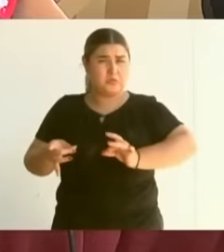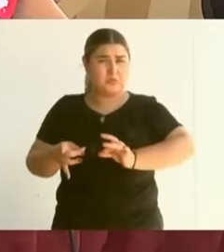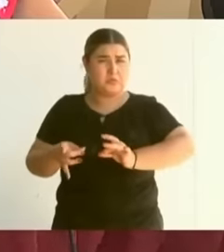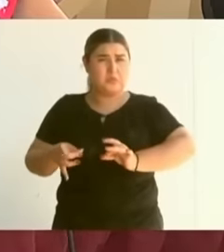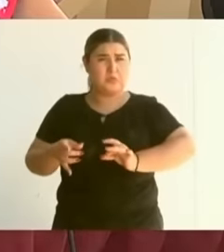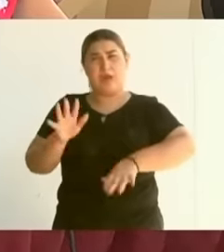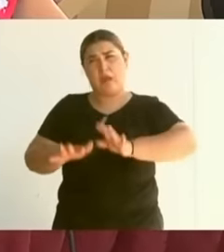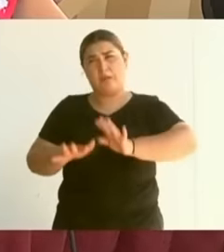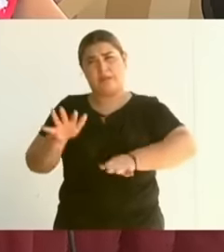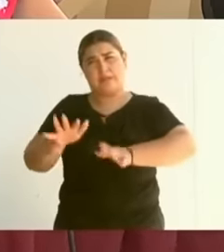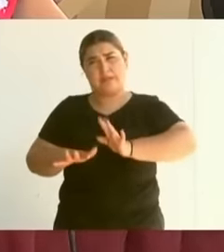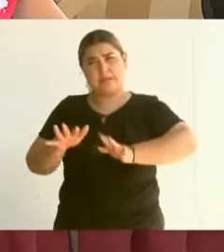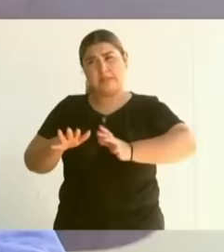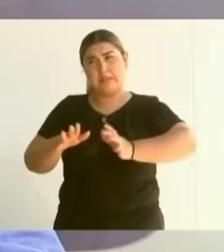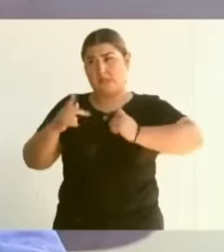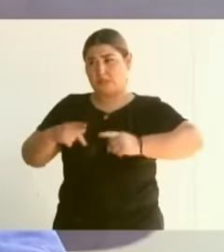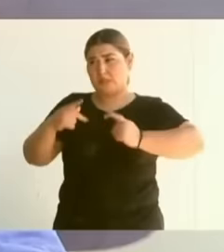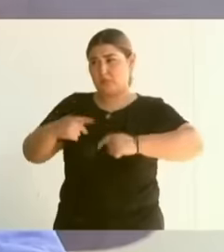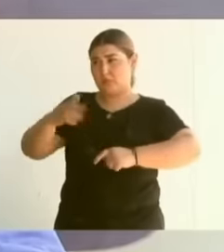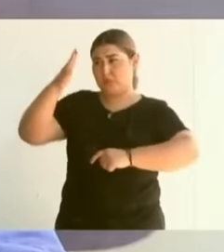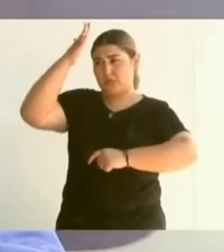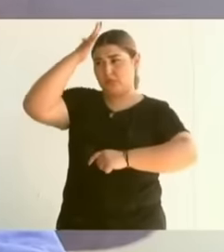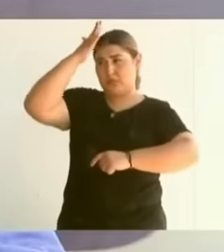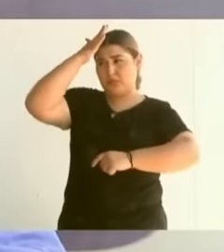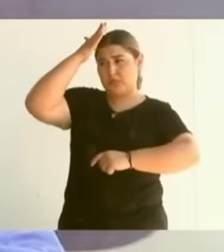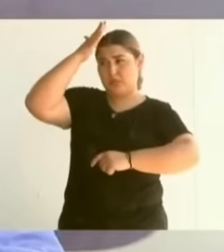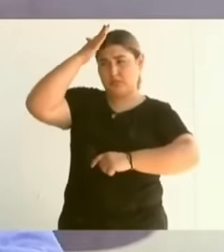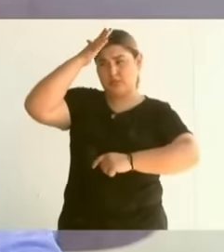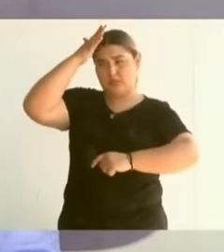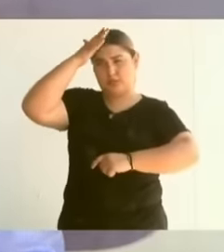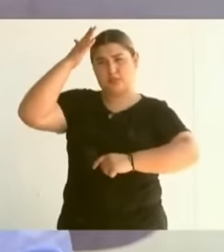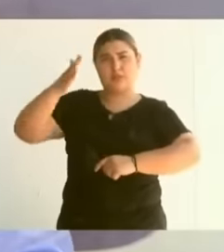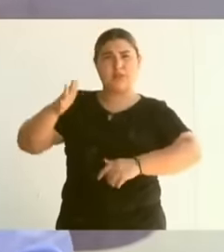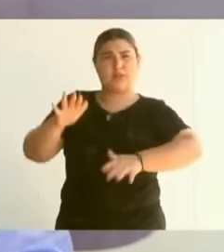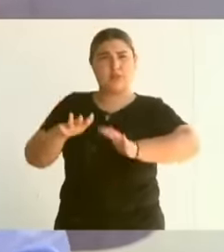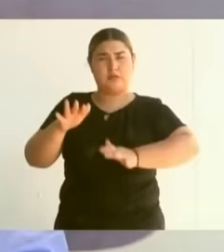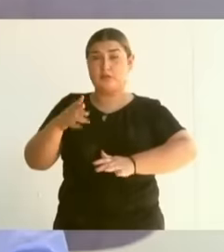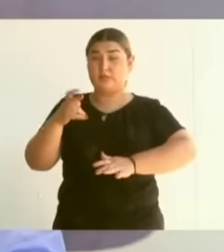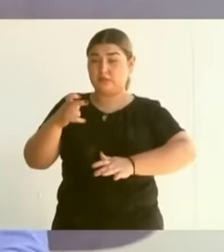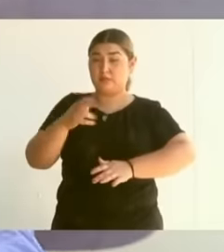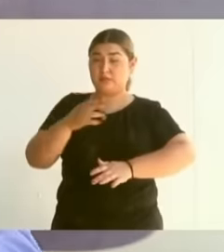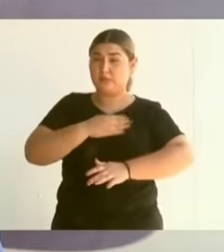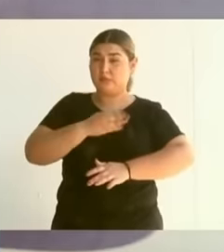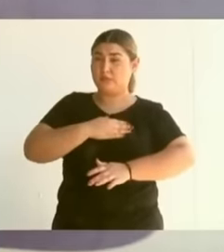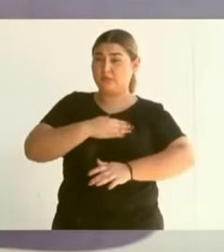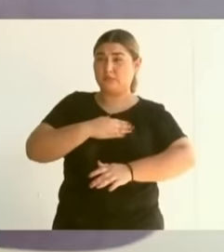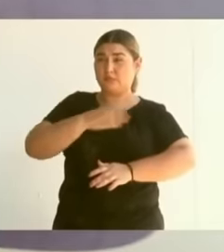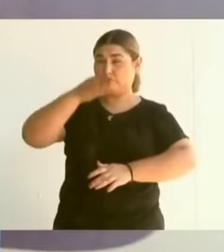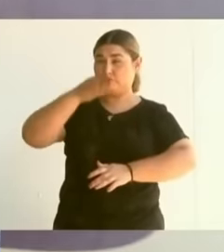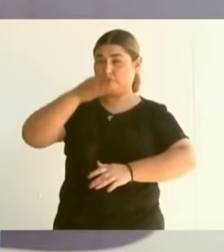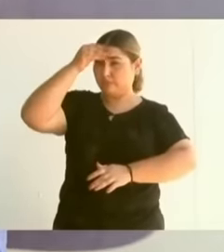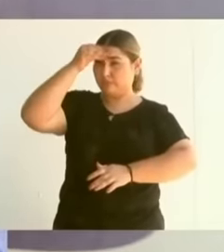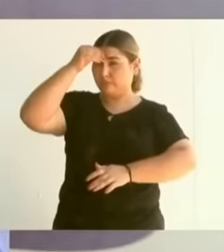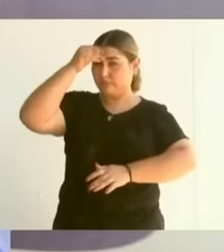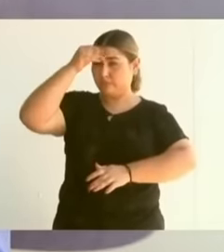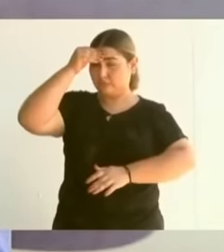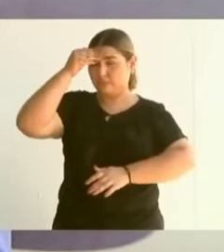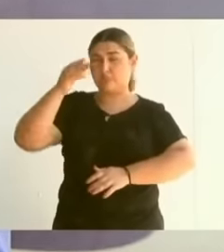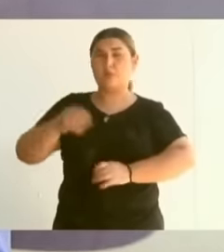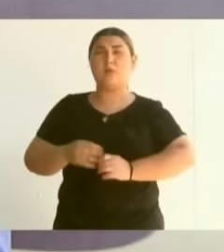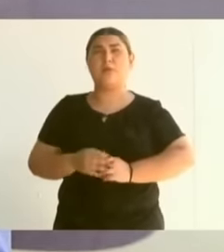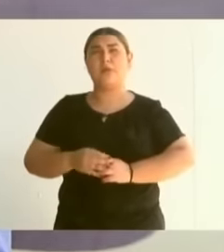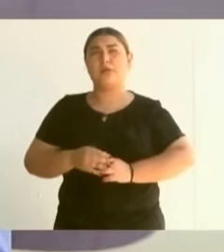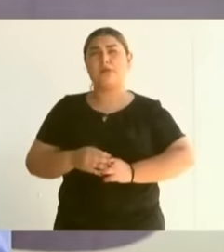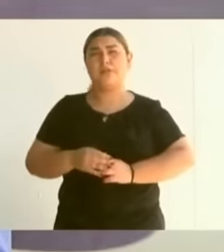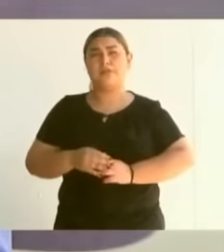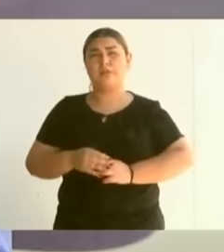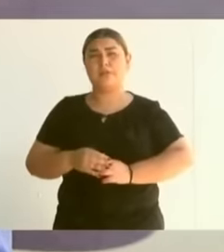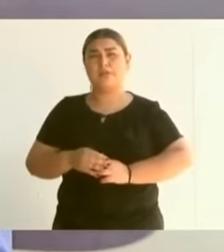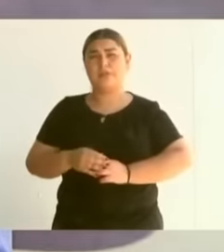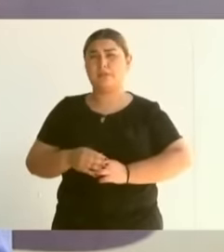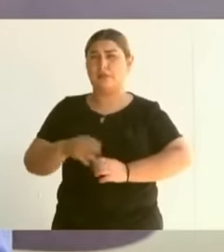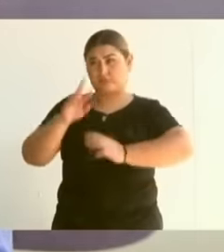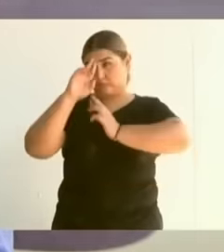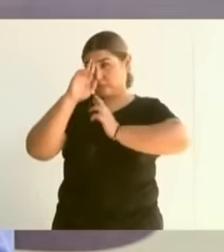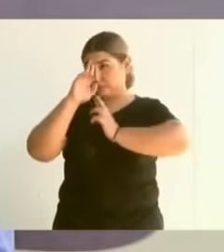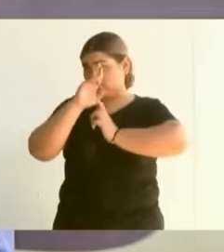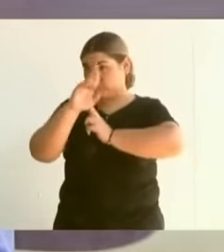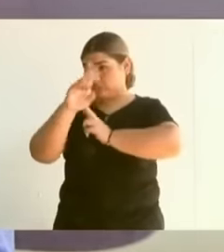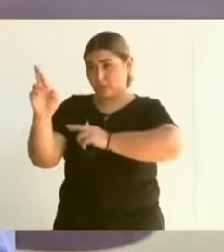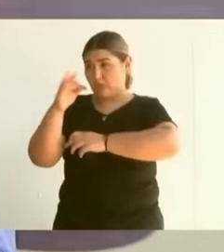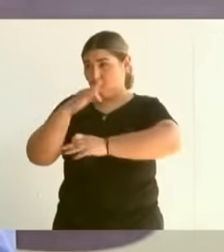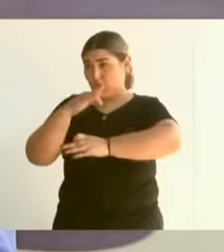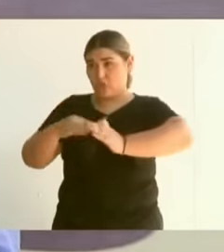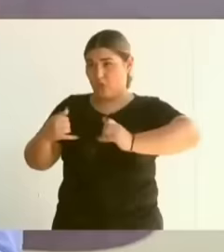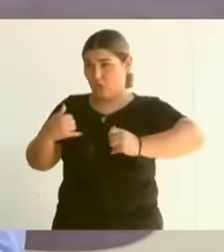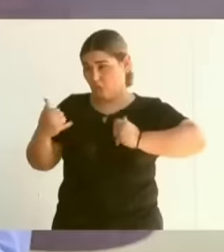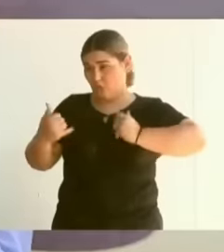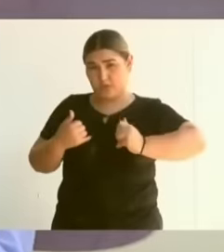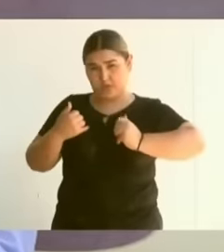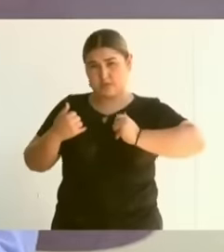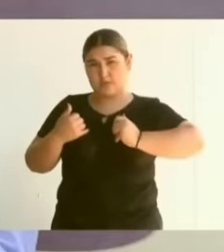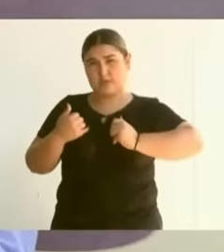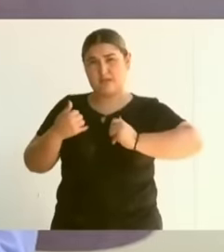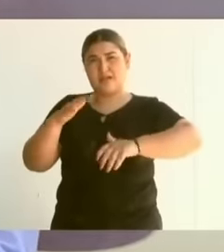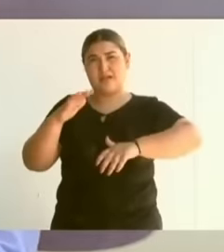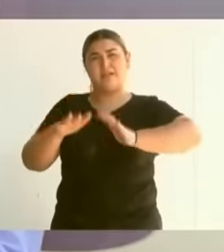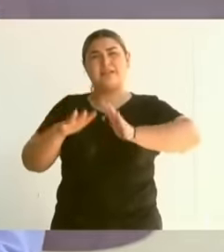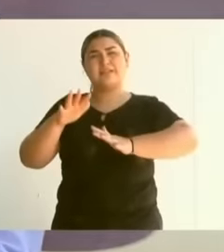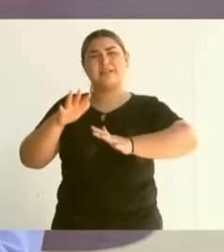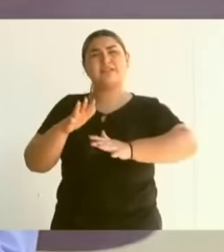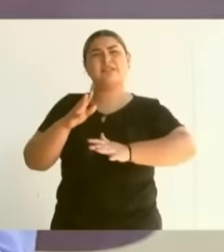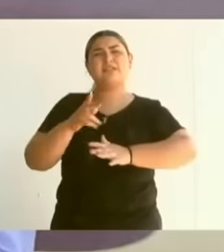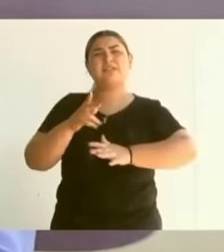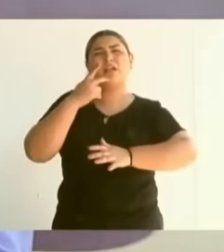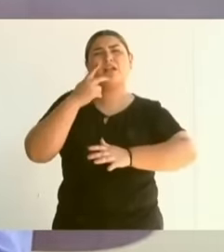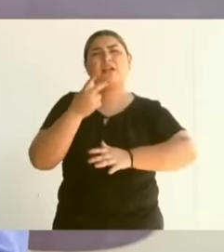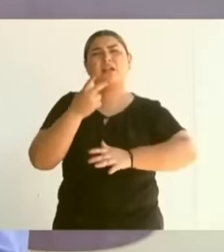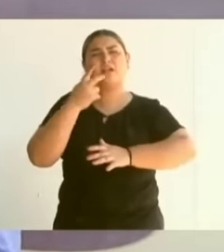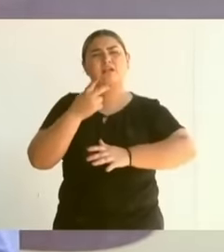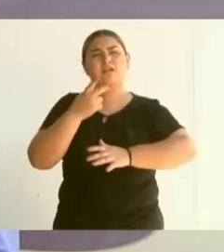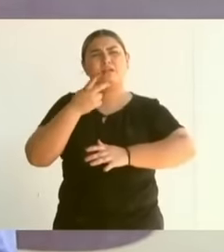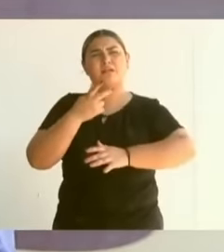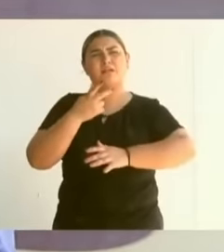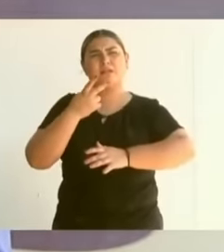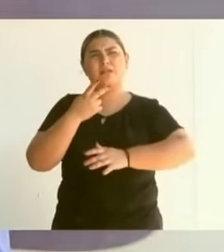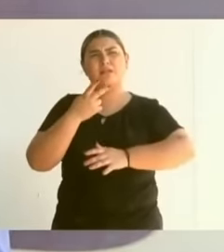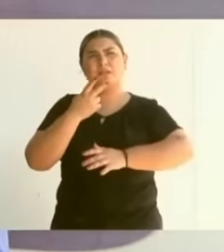the leaders and This is a respectful Modest teaching for young people, sometimes they speak